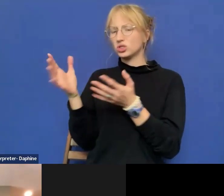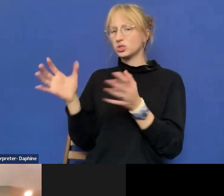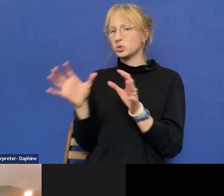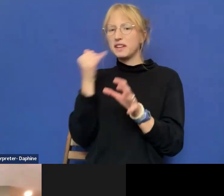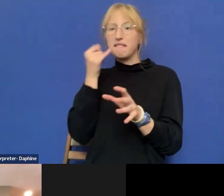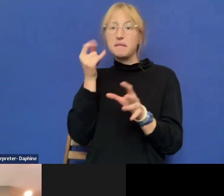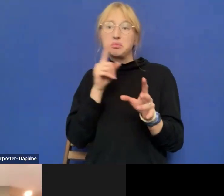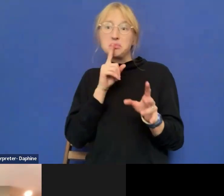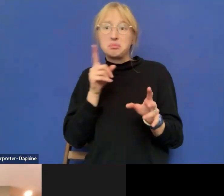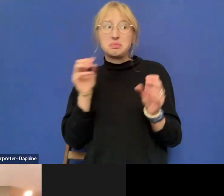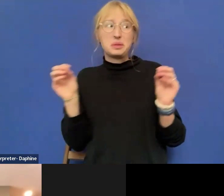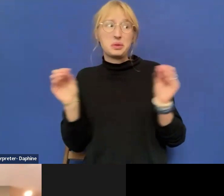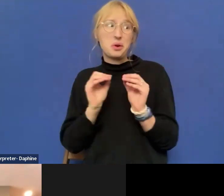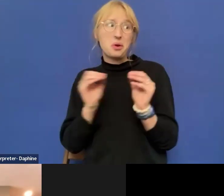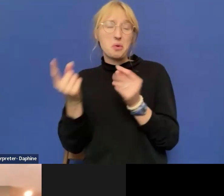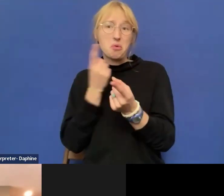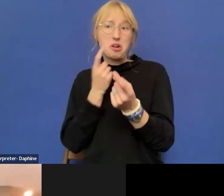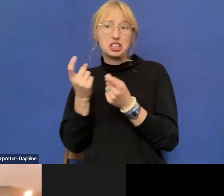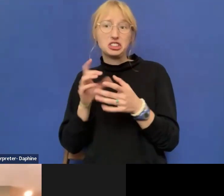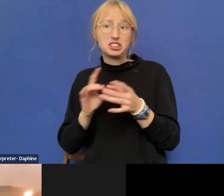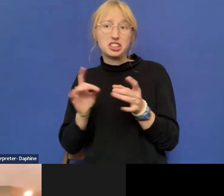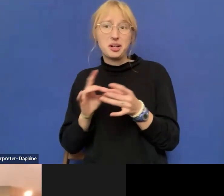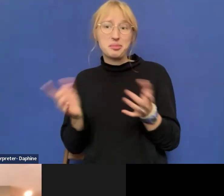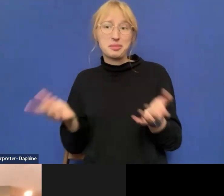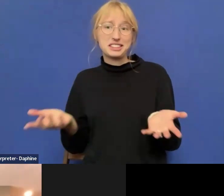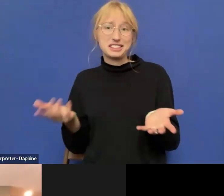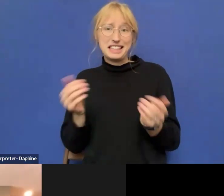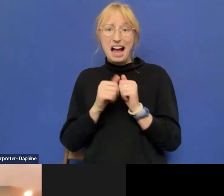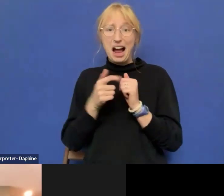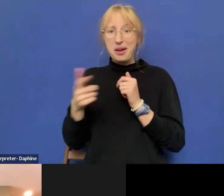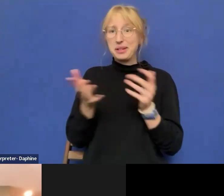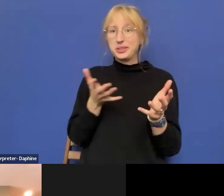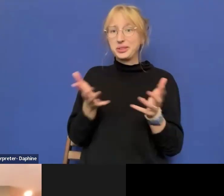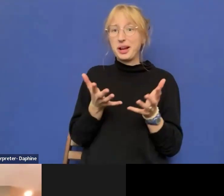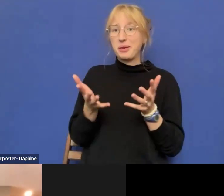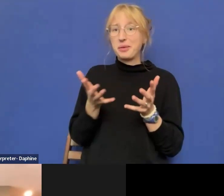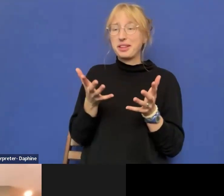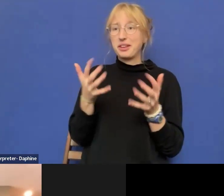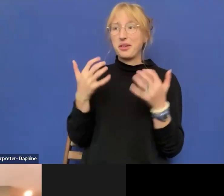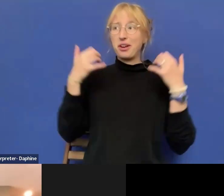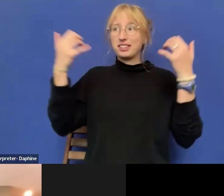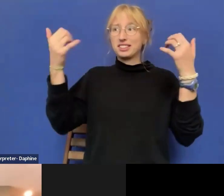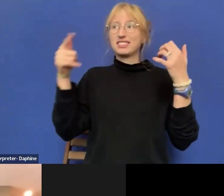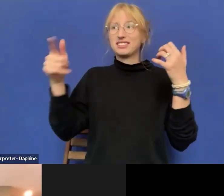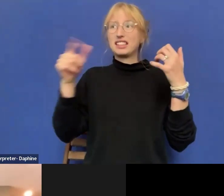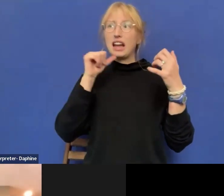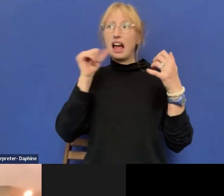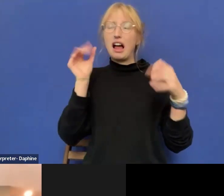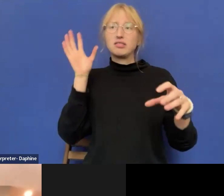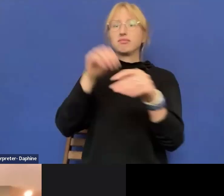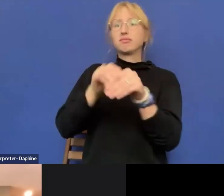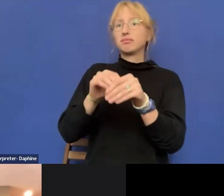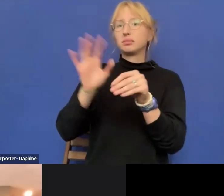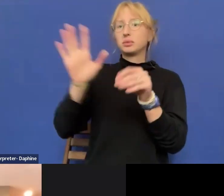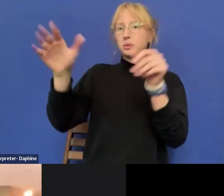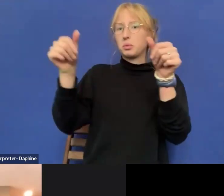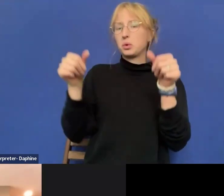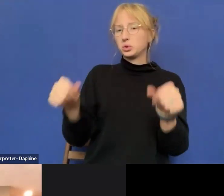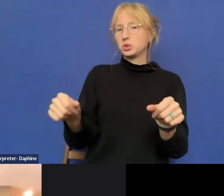comments? So how do you interact with an audience that is not engaging with the poster? >>Dr. Rama Bala: That's a